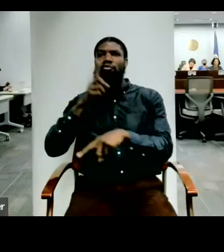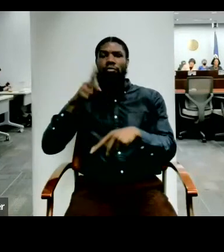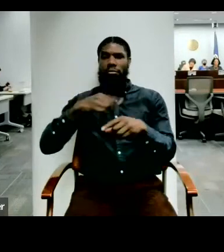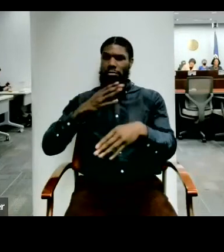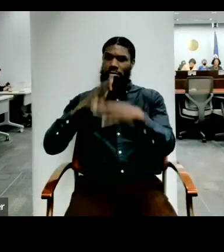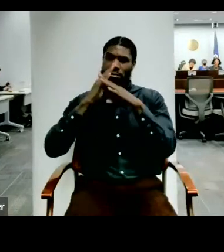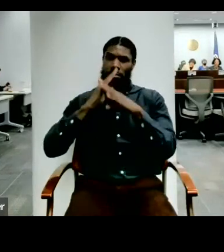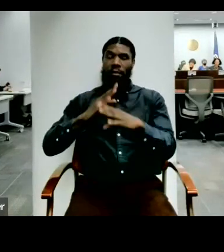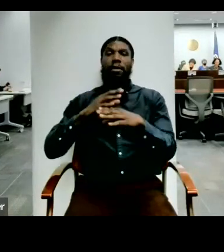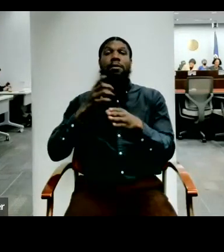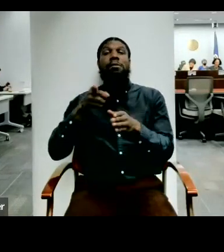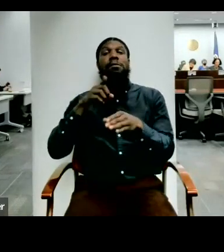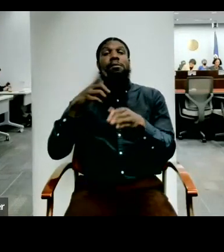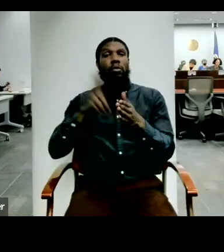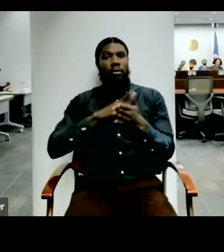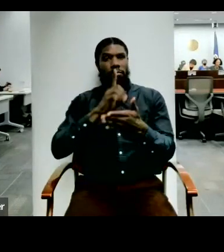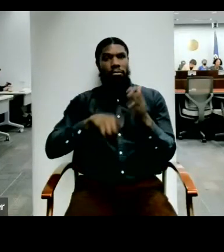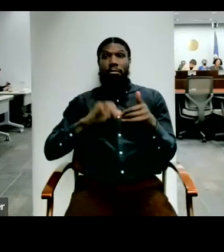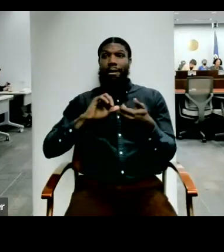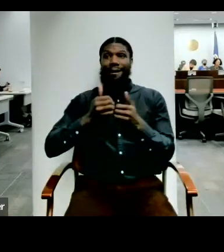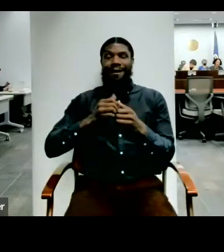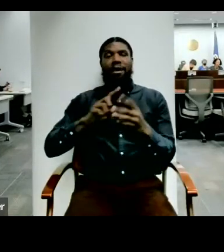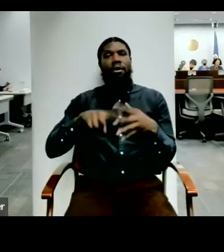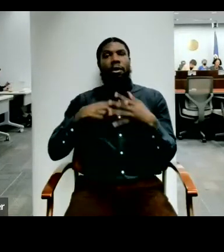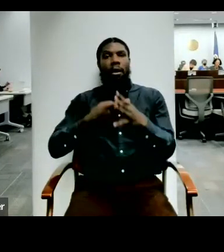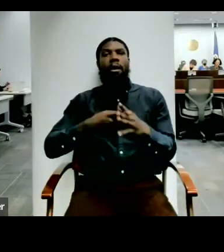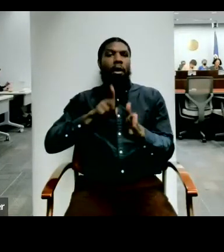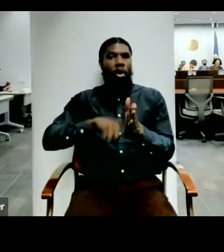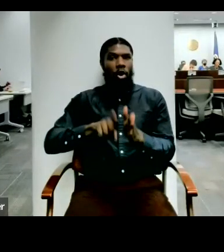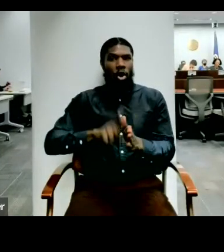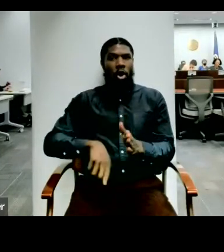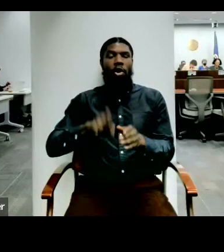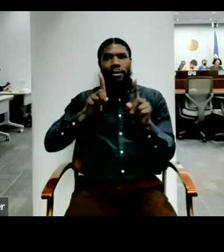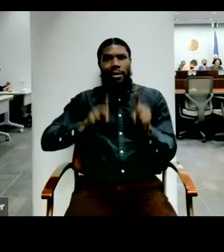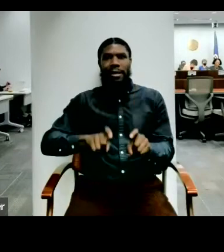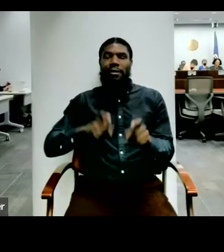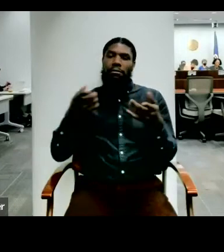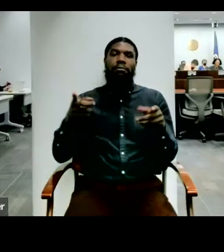audit testing, also known as match pair testing, to root out that hidden discrimination.